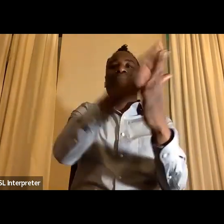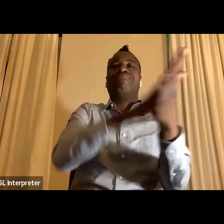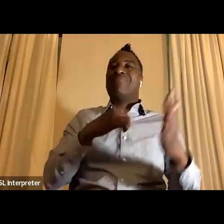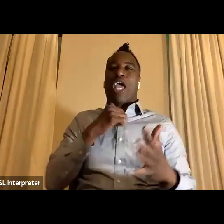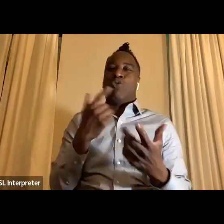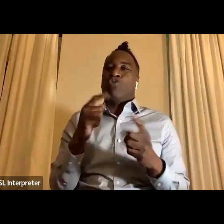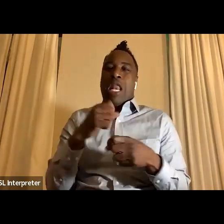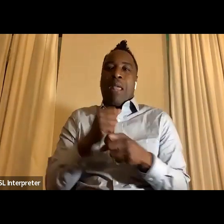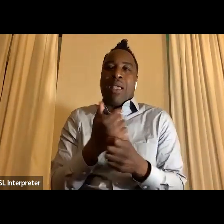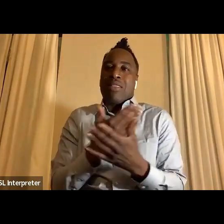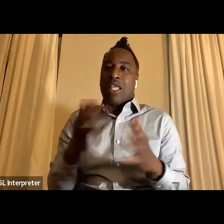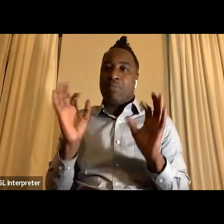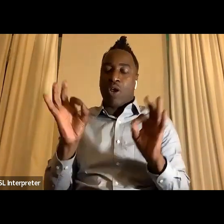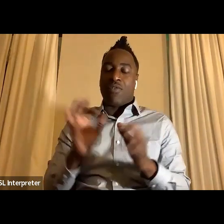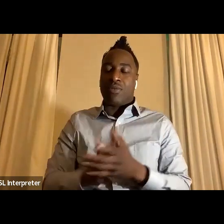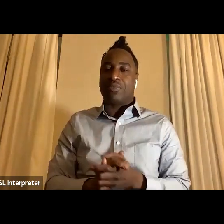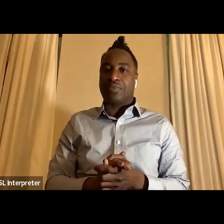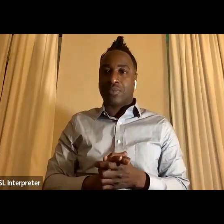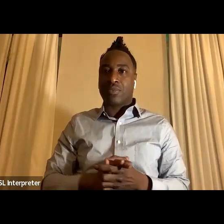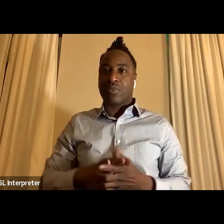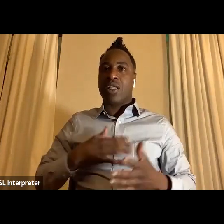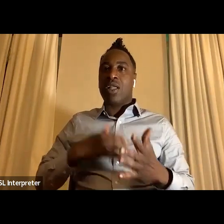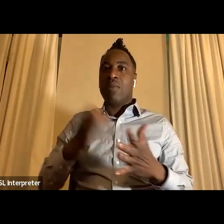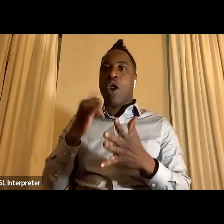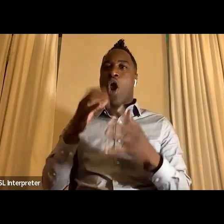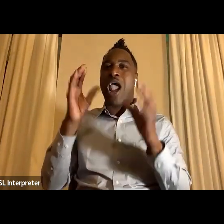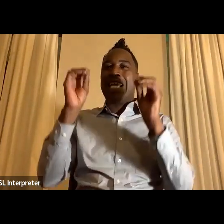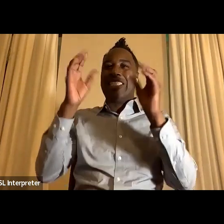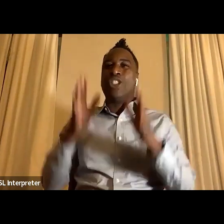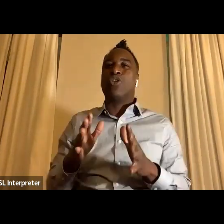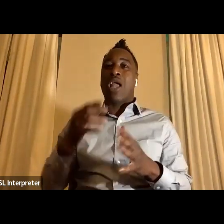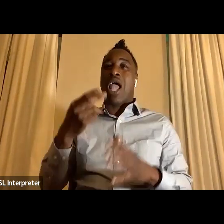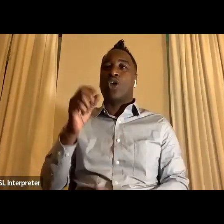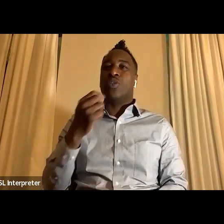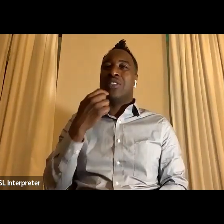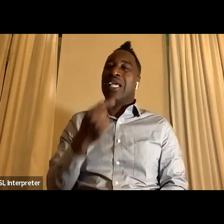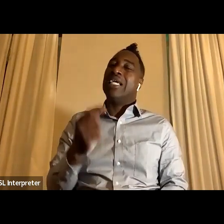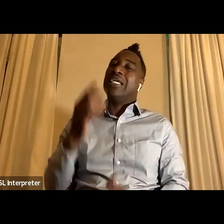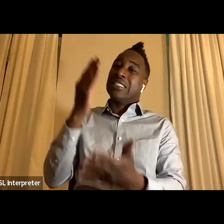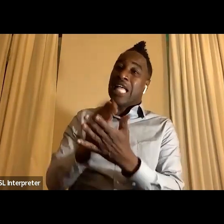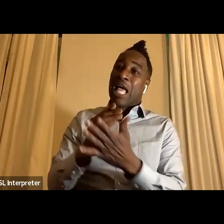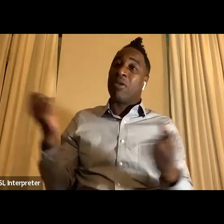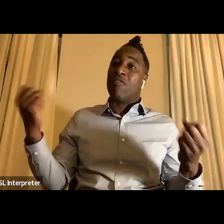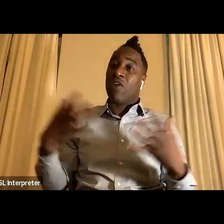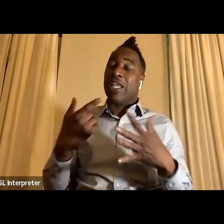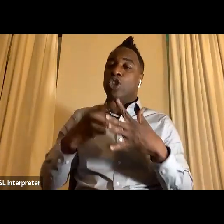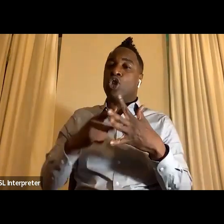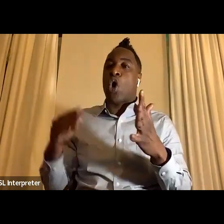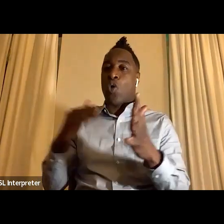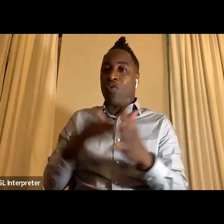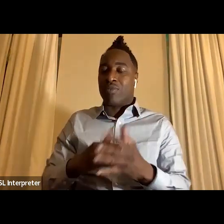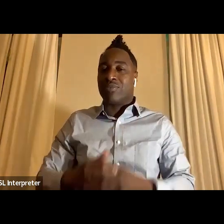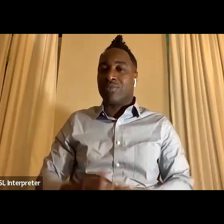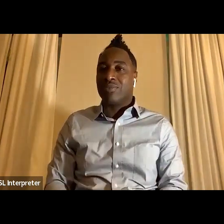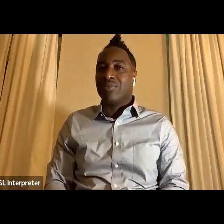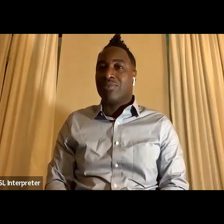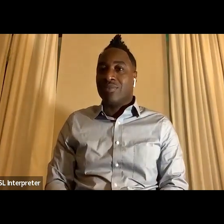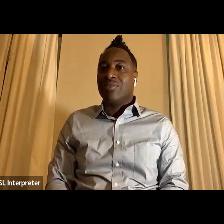And my art teacher in high school definitely told me, Stop, you're scared to start over because, you know, it's just it's your hands.